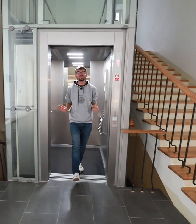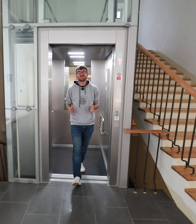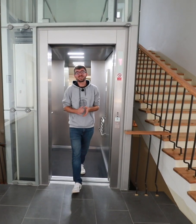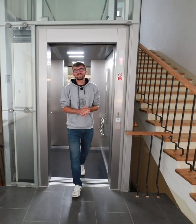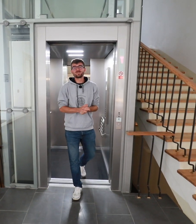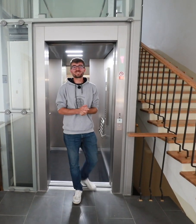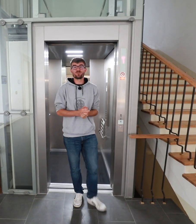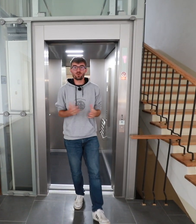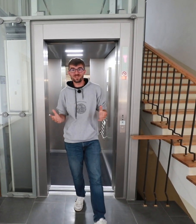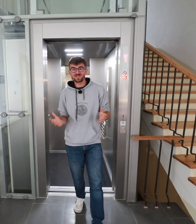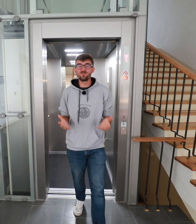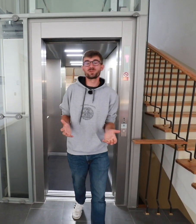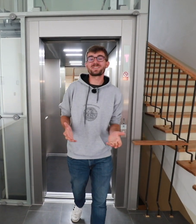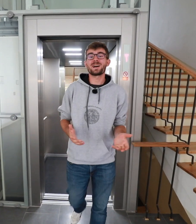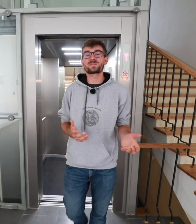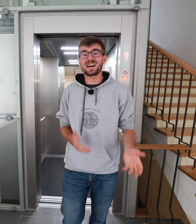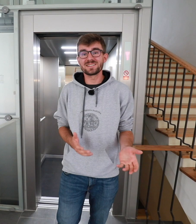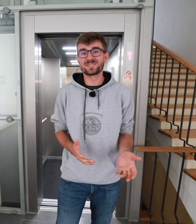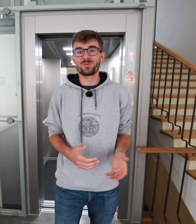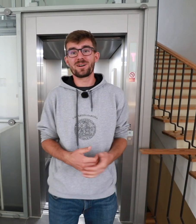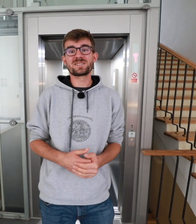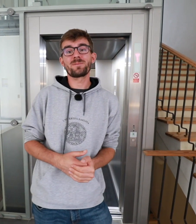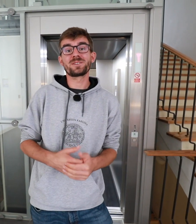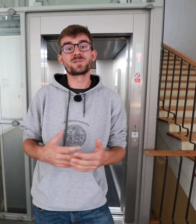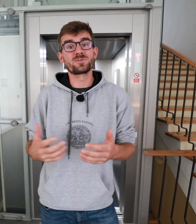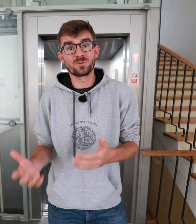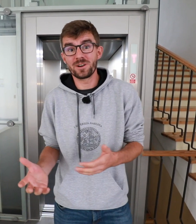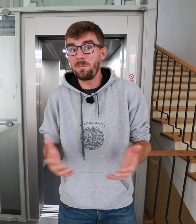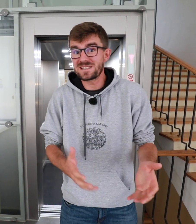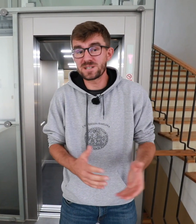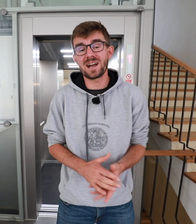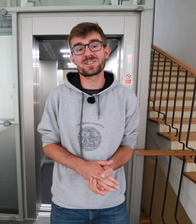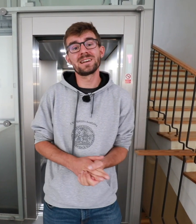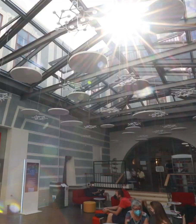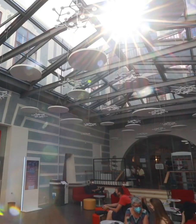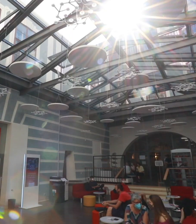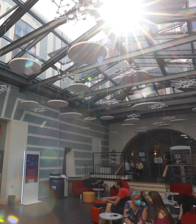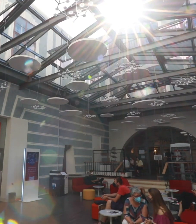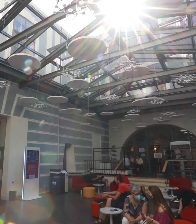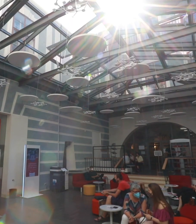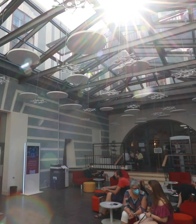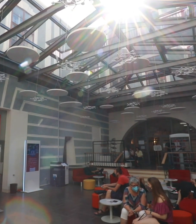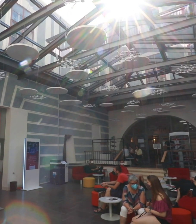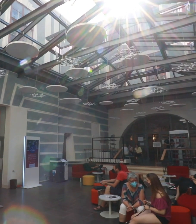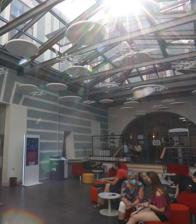Charles University is open, modern, and friendly so you can feel comfortable studying without any obstacles blocking your way. We're in the Carolina Centre